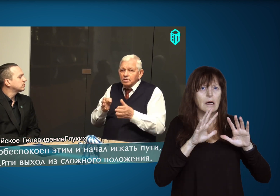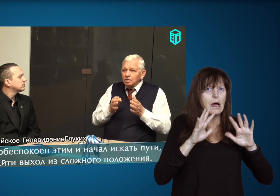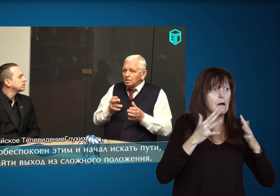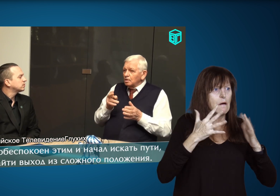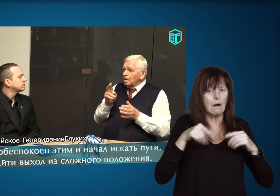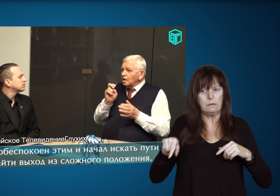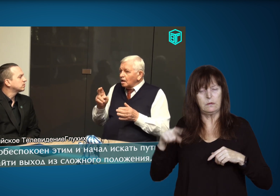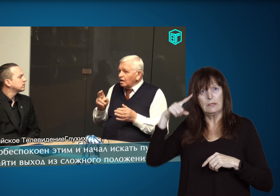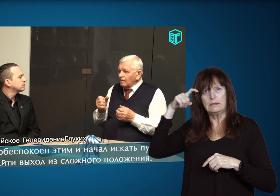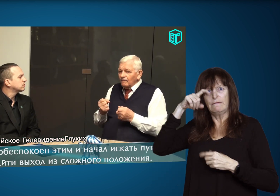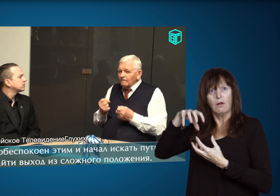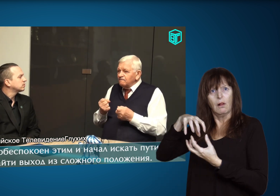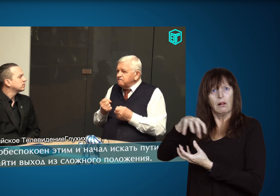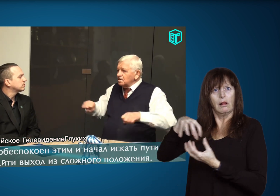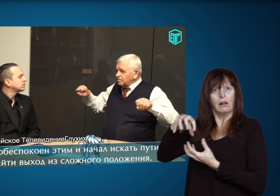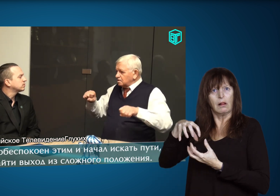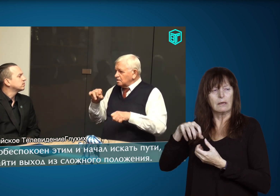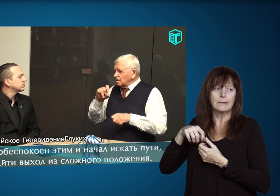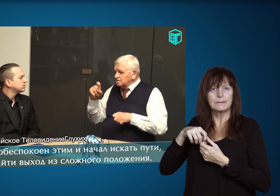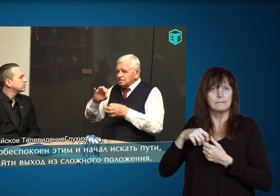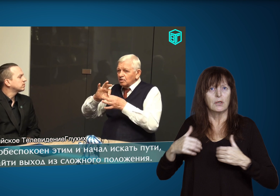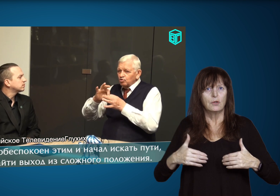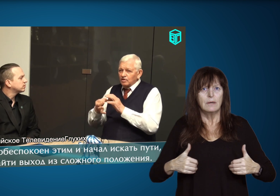for a way out of this difficult situation.